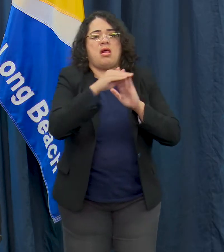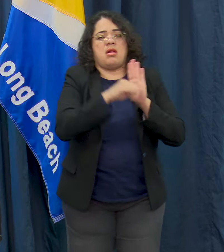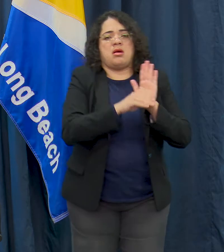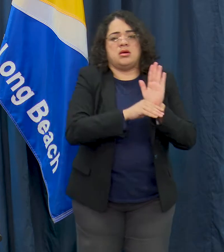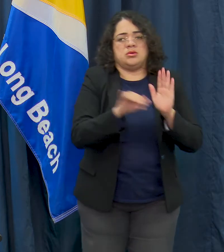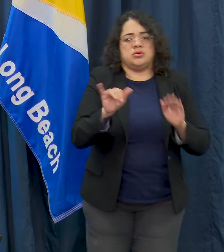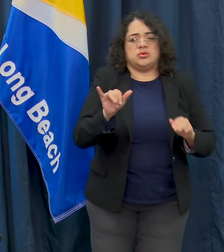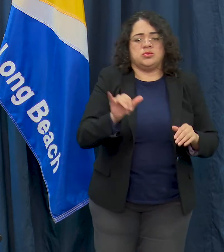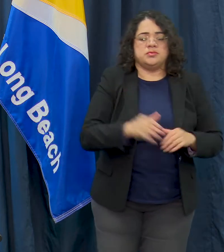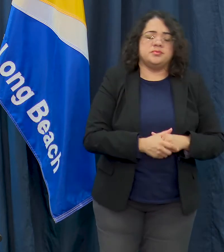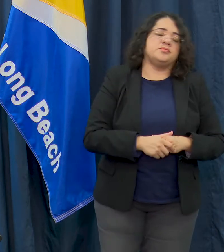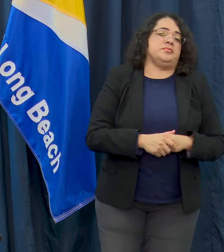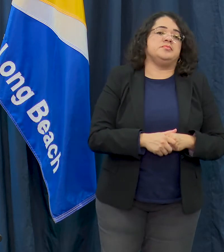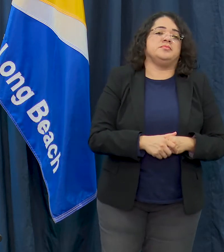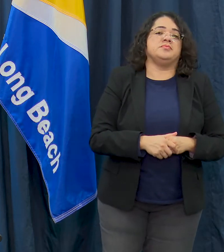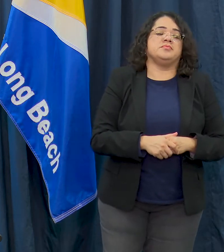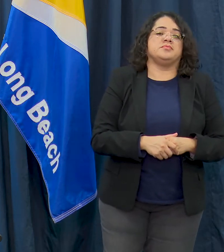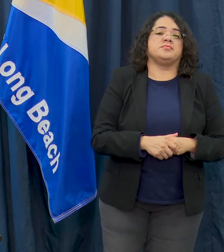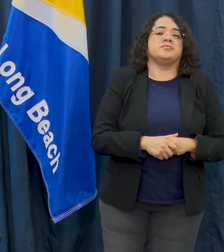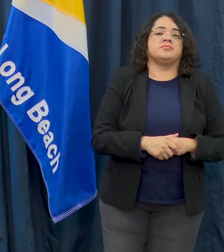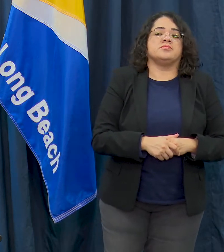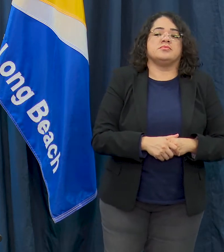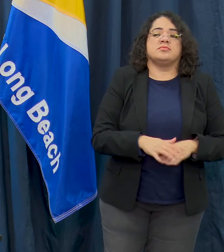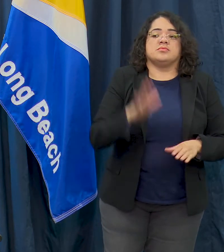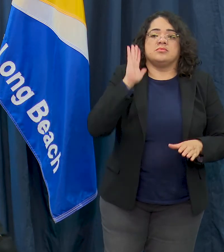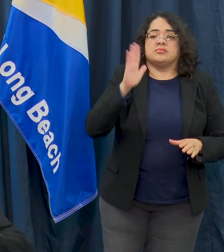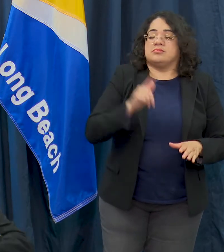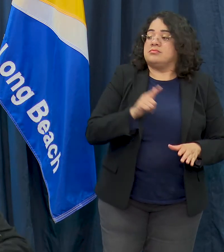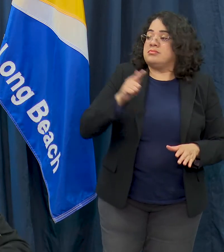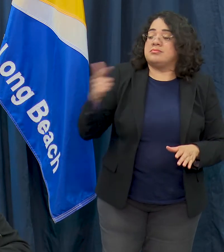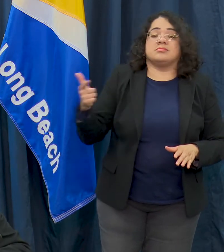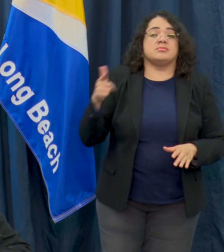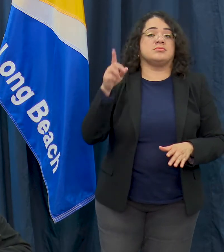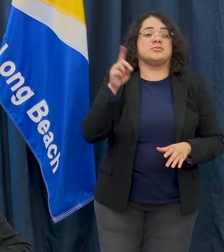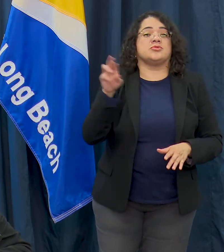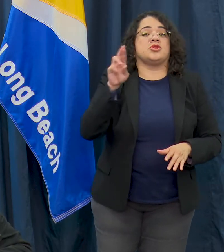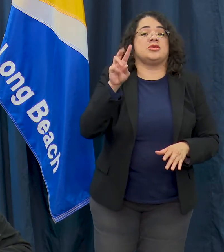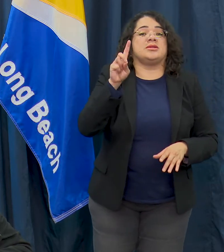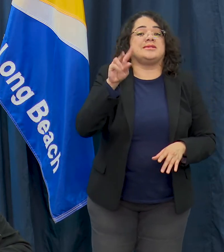and as I turn it over to Dr. Davis, I just want to thank you all.